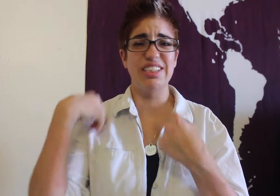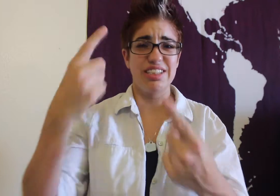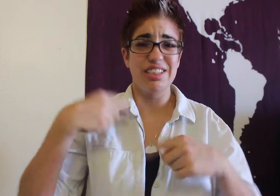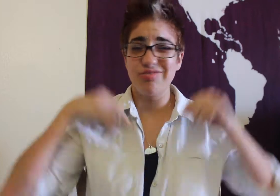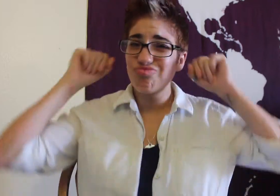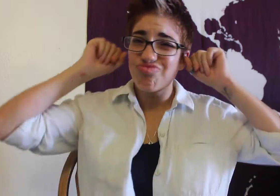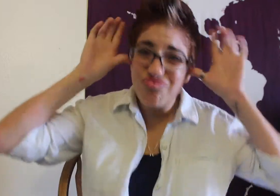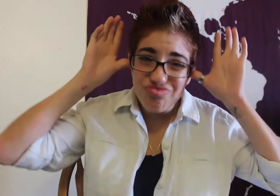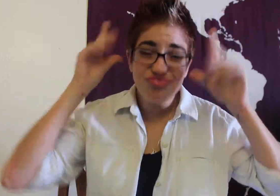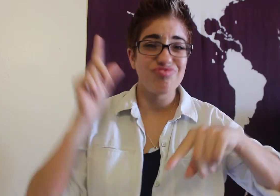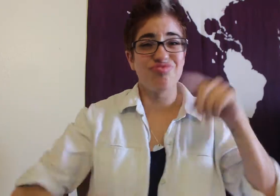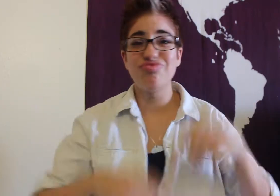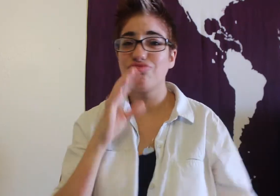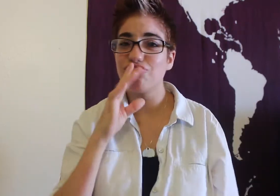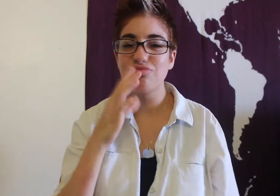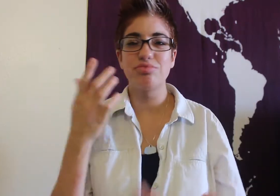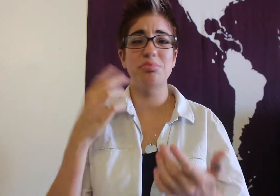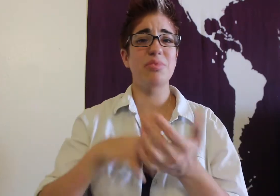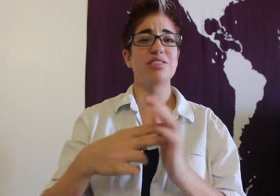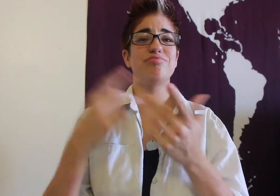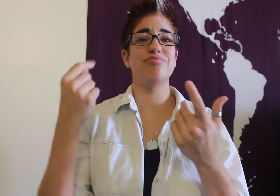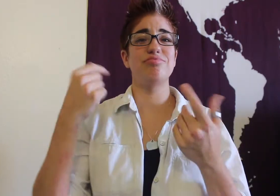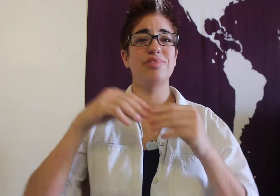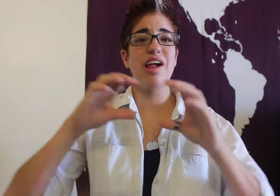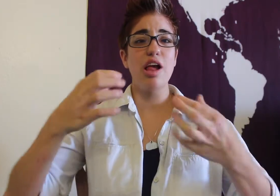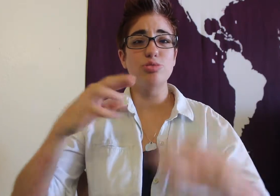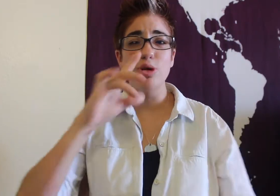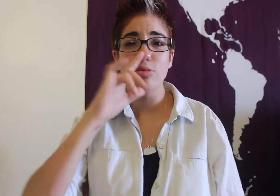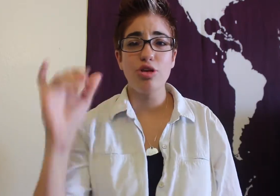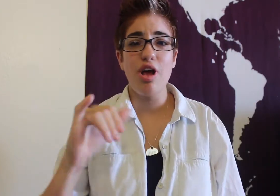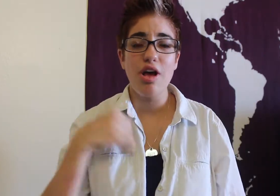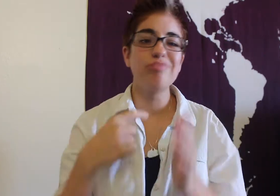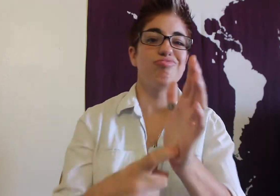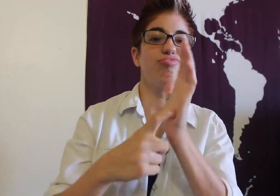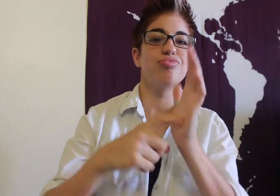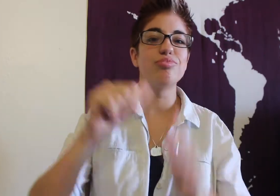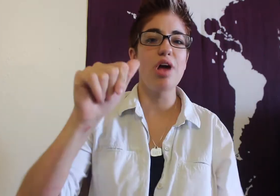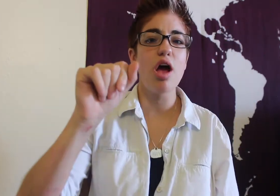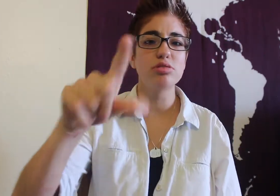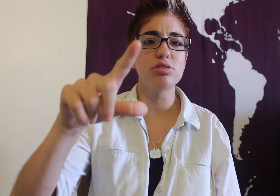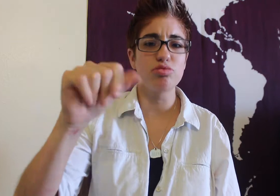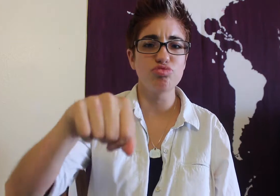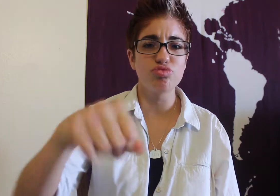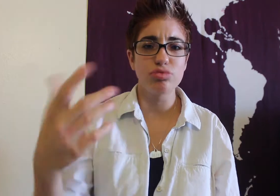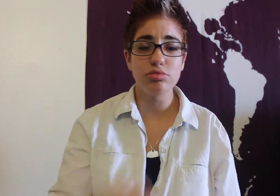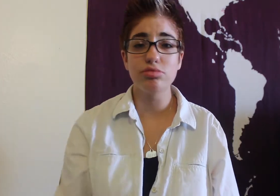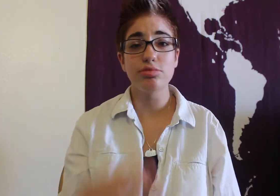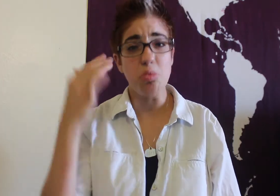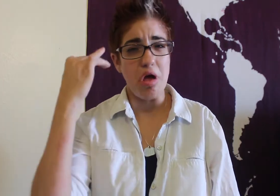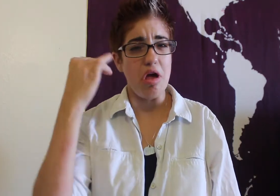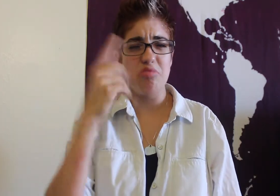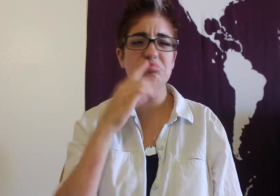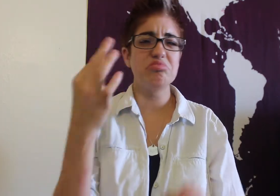Firstly, and most importantly— Remember how I am profoundly Deaf and mute? What does it mean? ASL all the time in this classroom. Why?